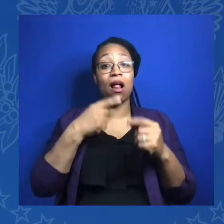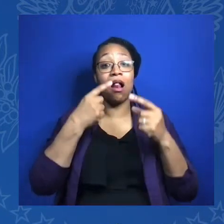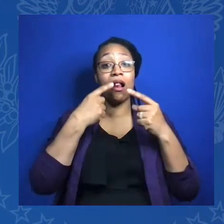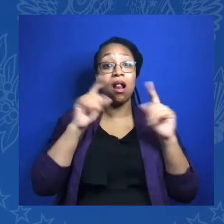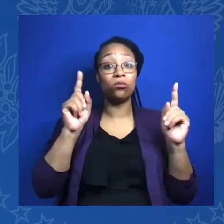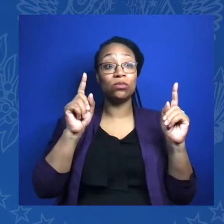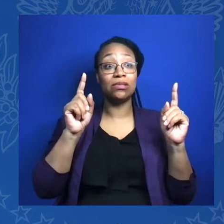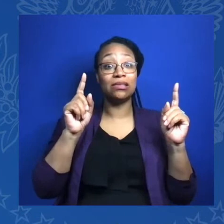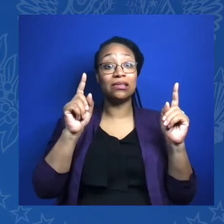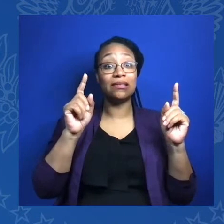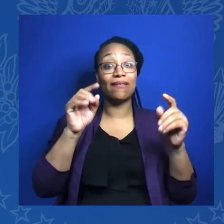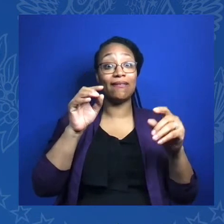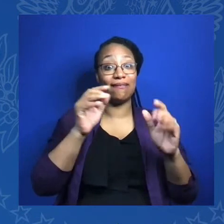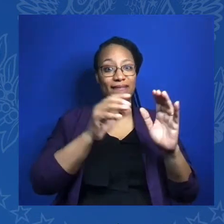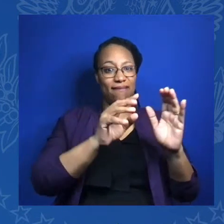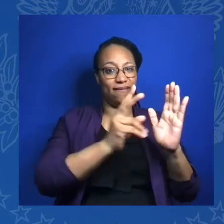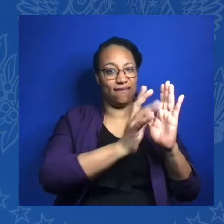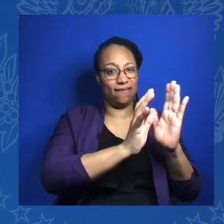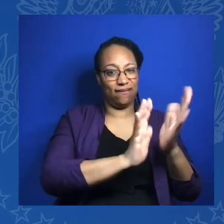Ms. O'Donnell: We try.